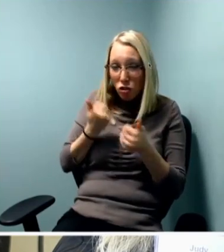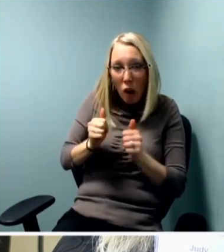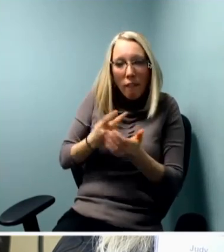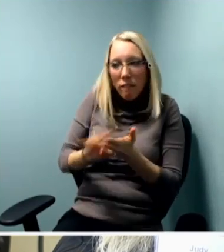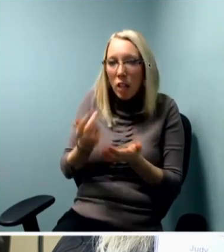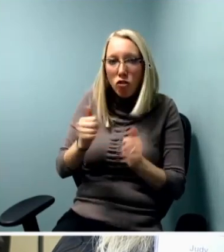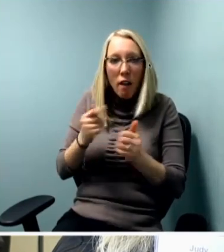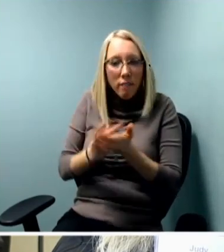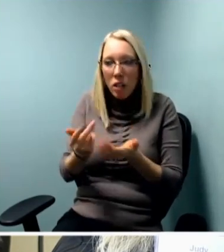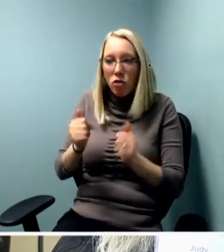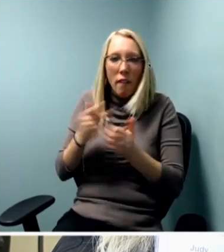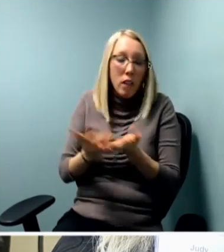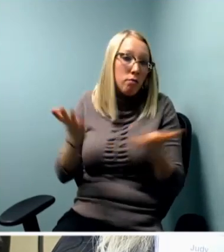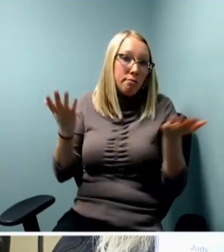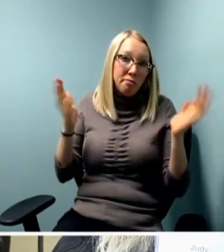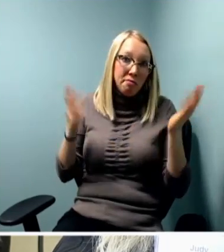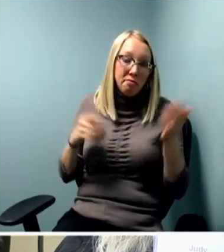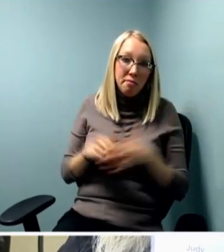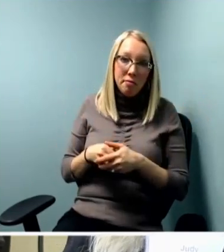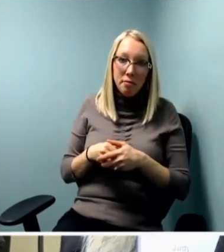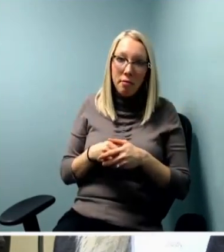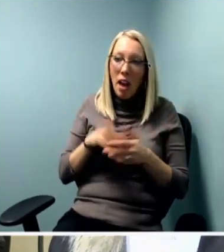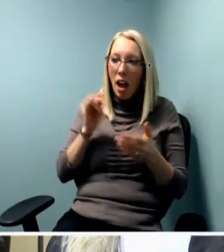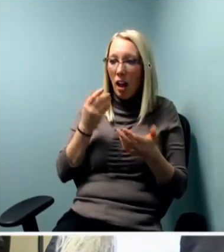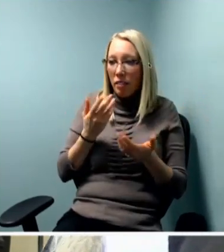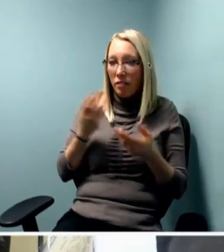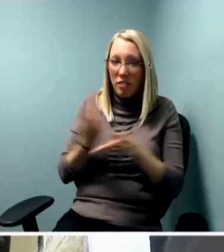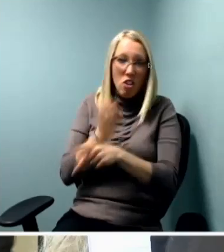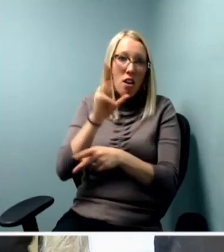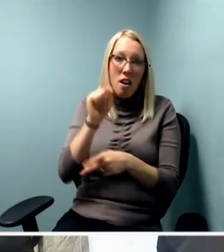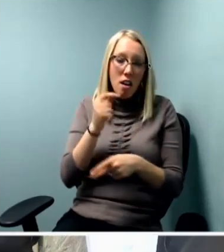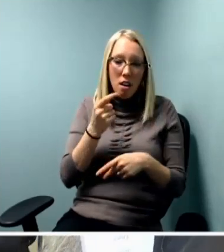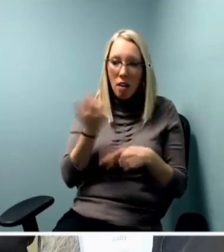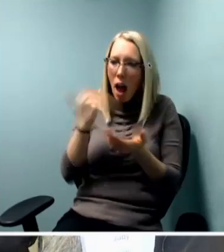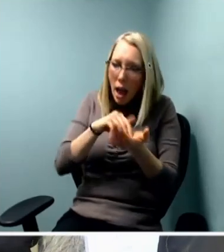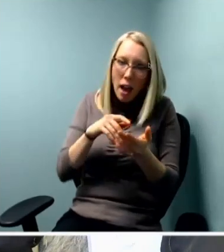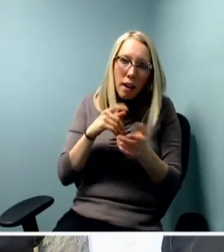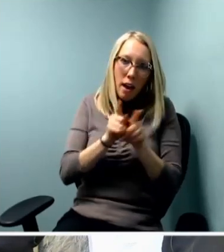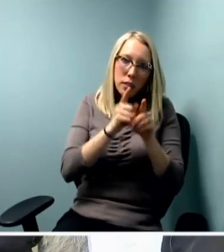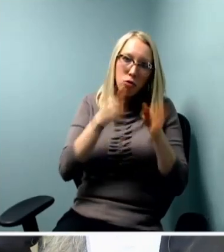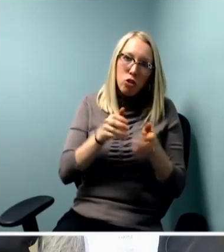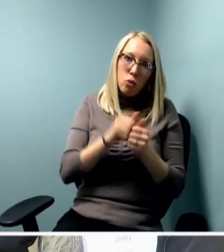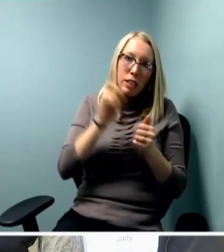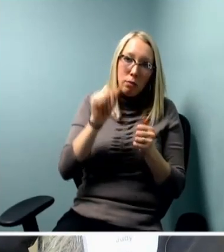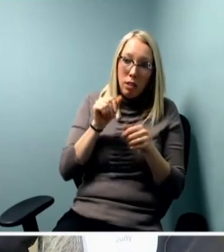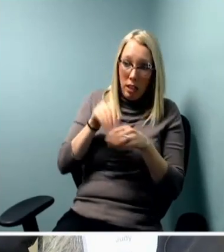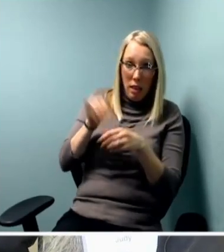because again, as a person with disability in that genre, or in the arts field,